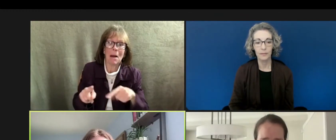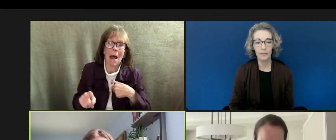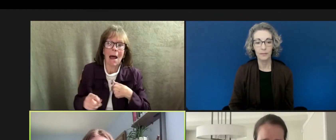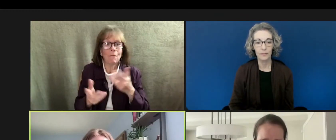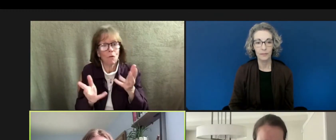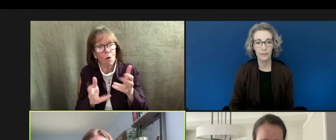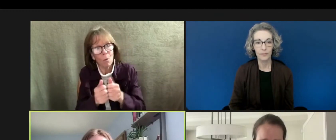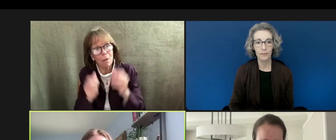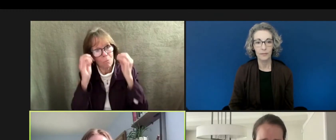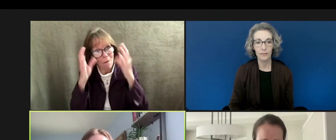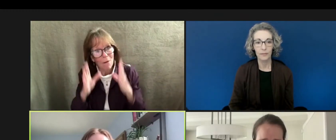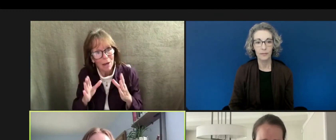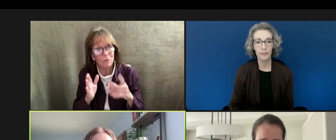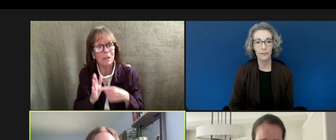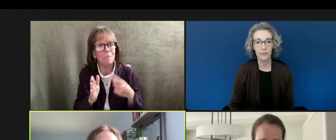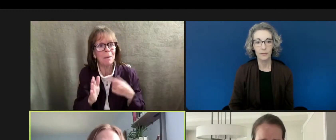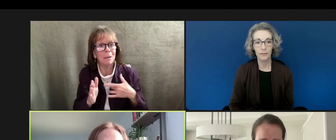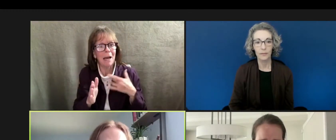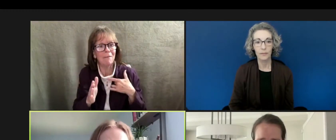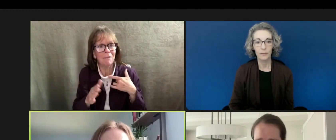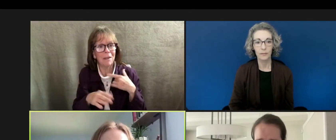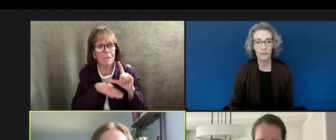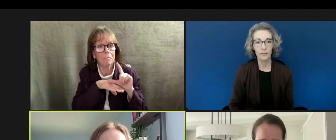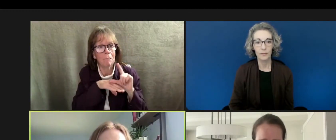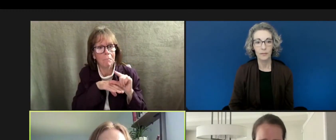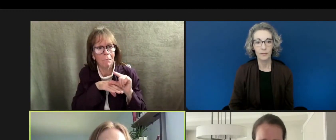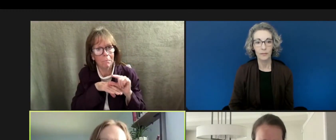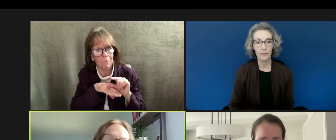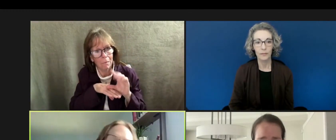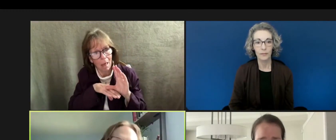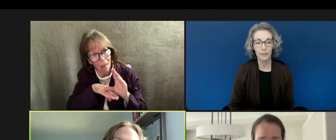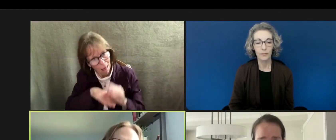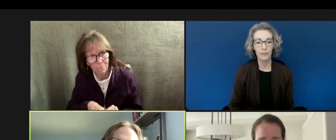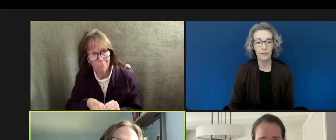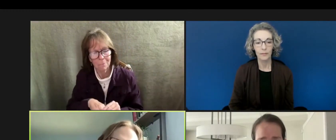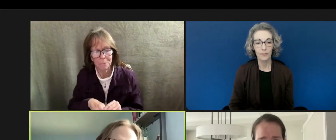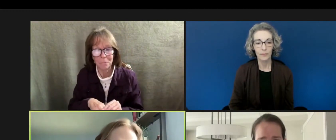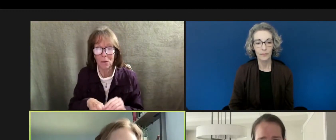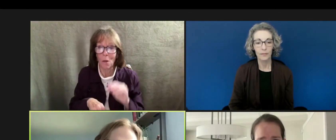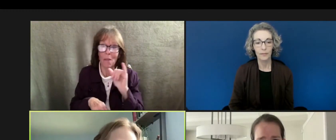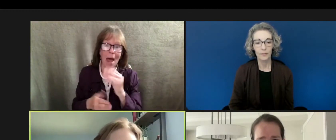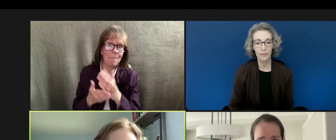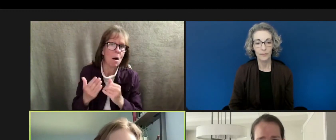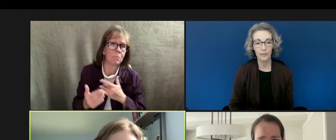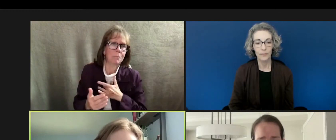So that really resonates with me, Laura, if you could say one thing to this prof,